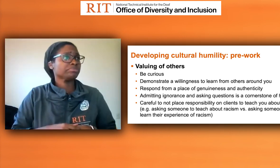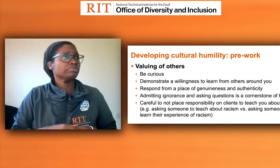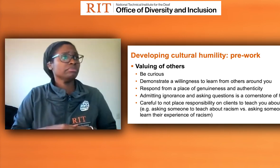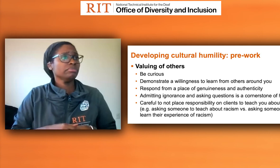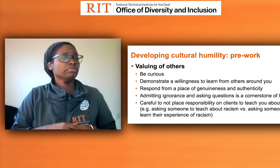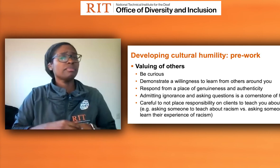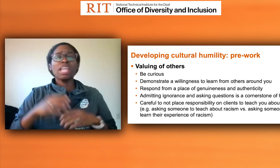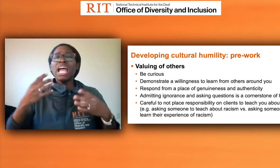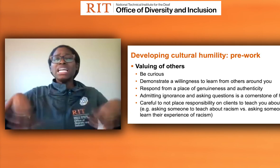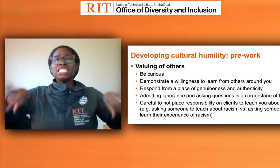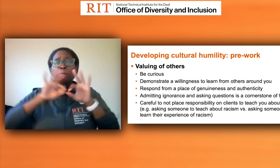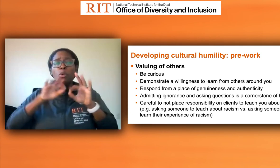to progress and improve?